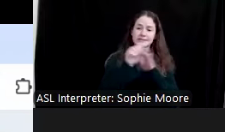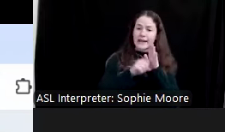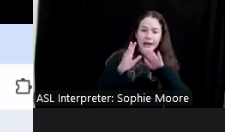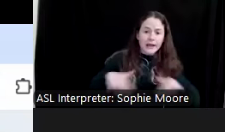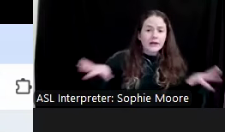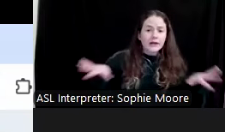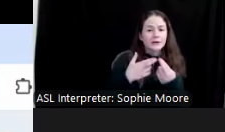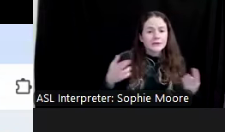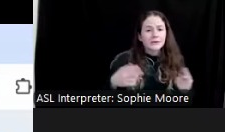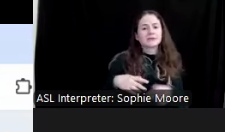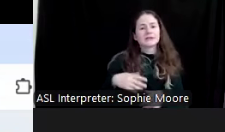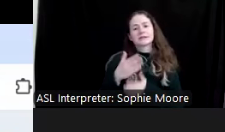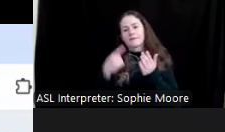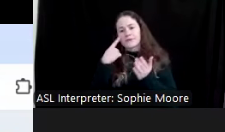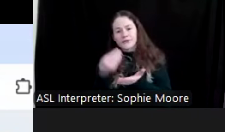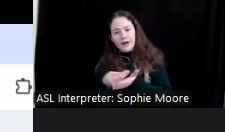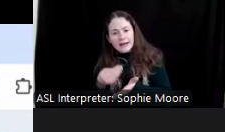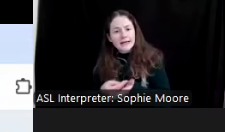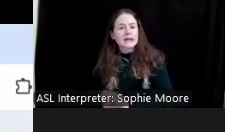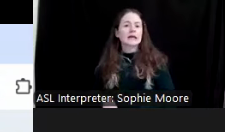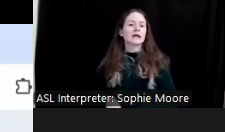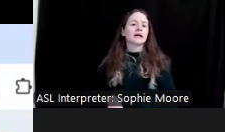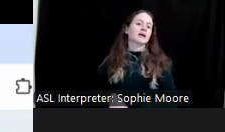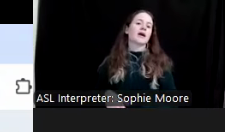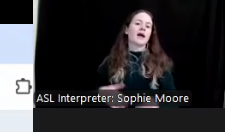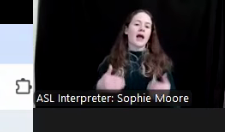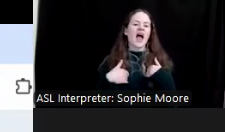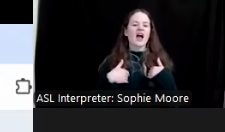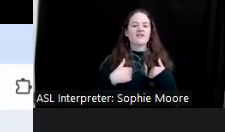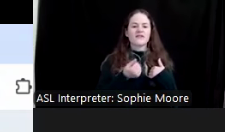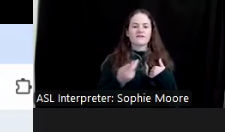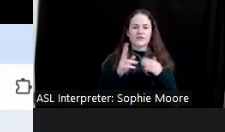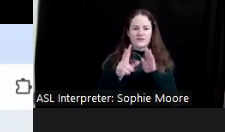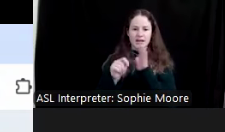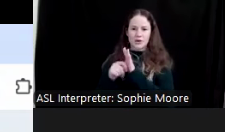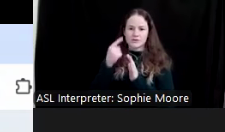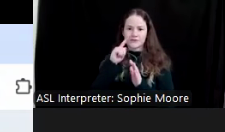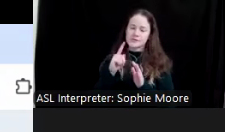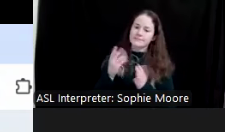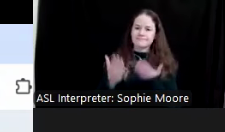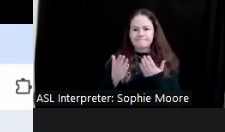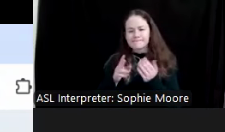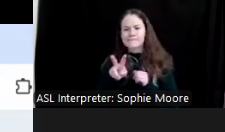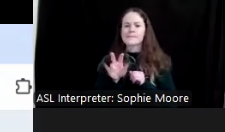couple of different opportunities that you could maybe start in your areas. So, this is a group effort to pull all of